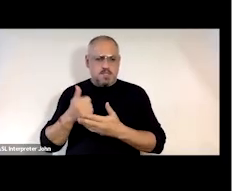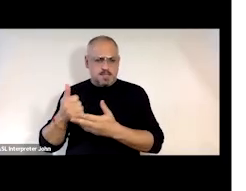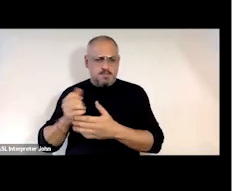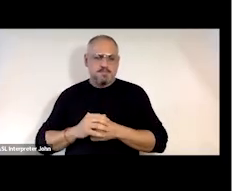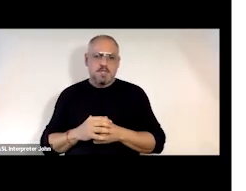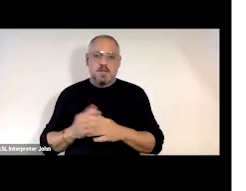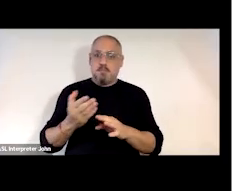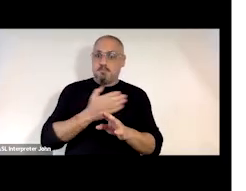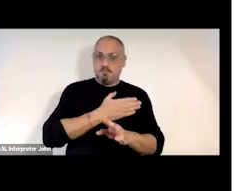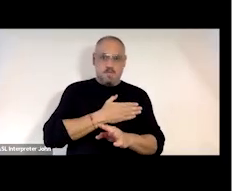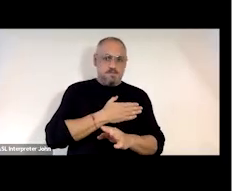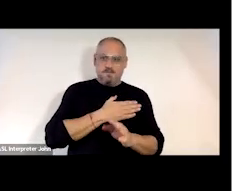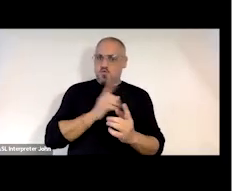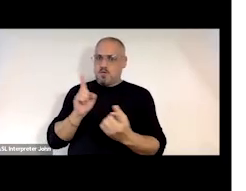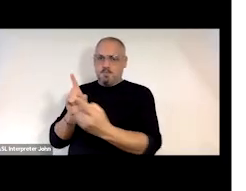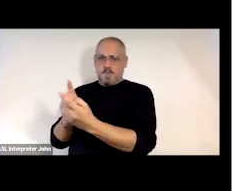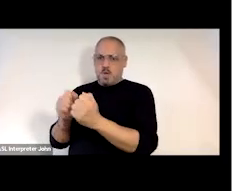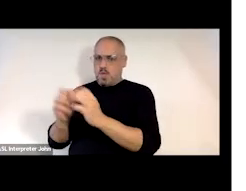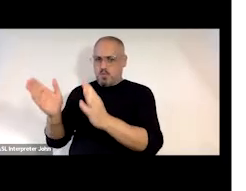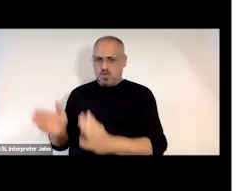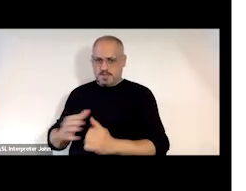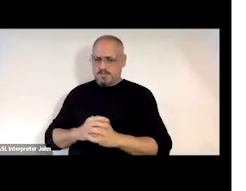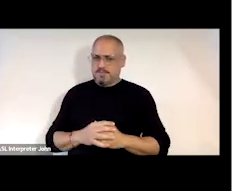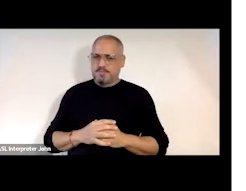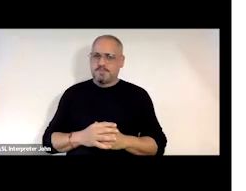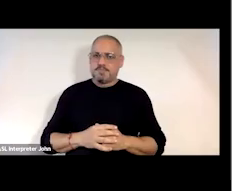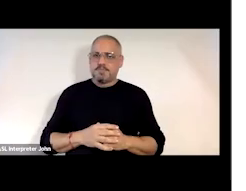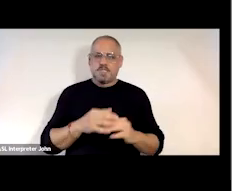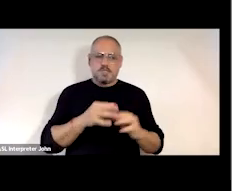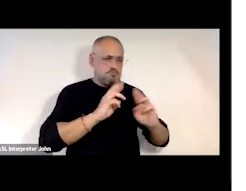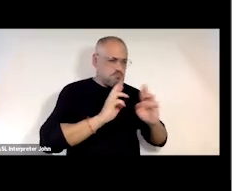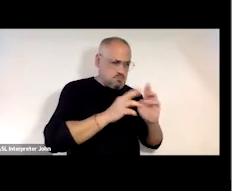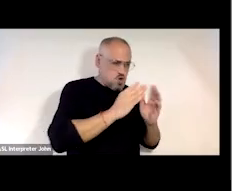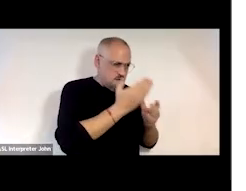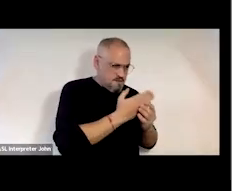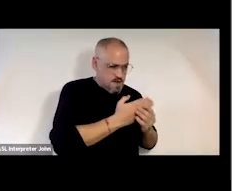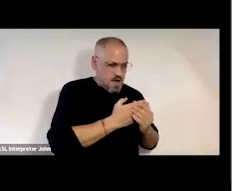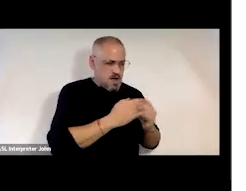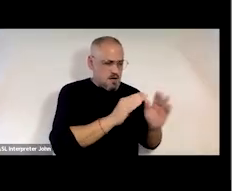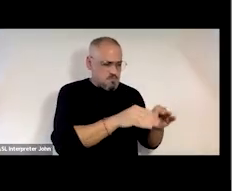before even meeting with the applicant. So preparing a file for the applicant